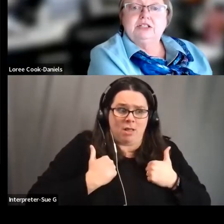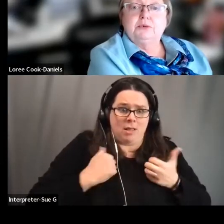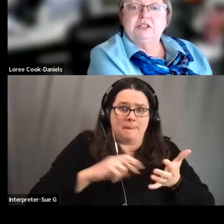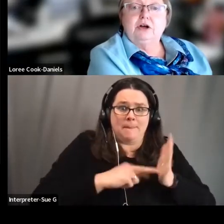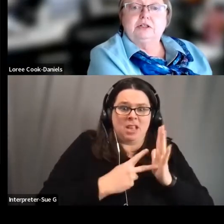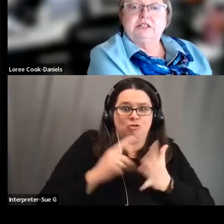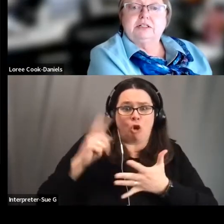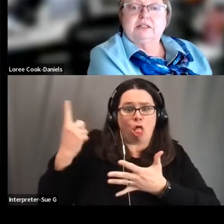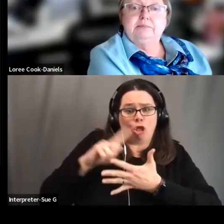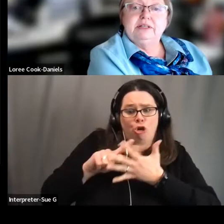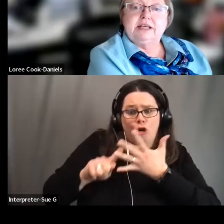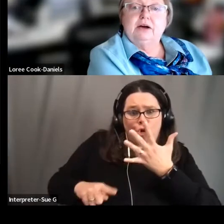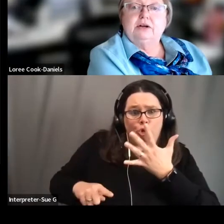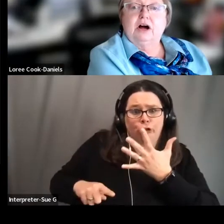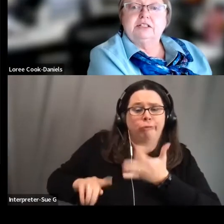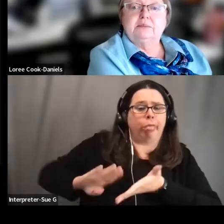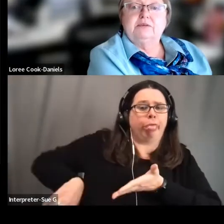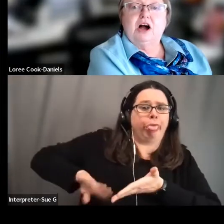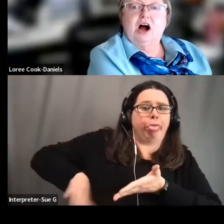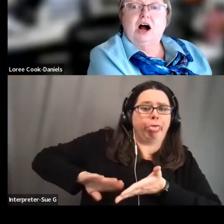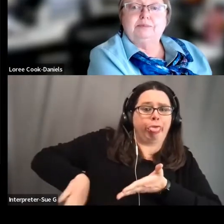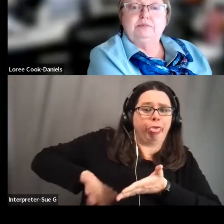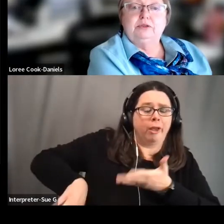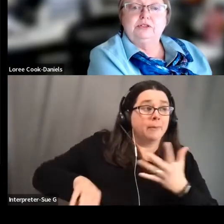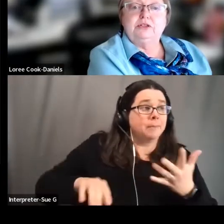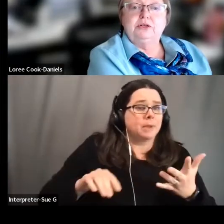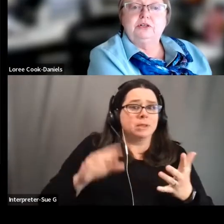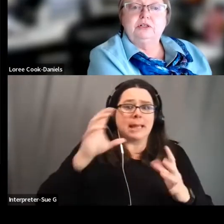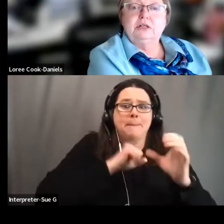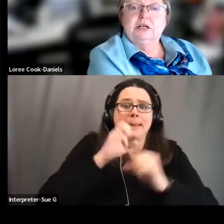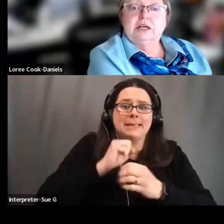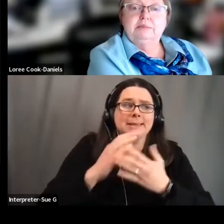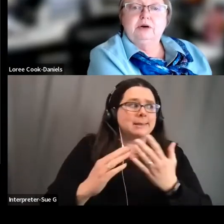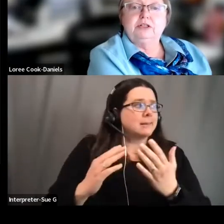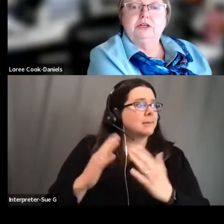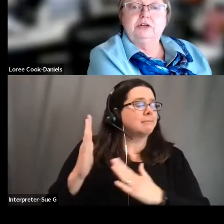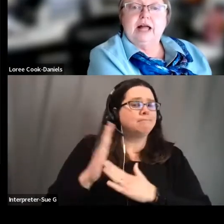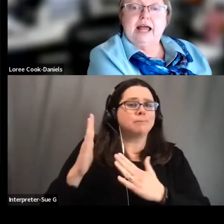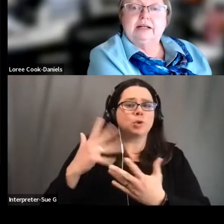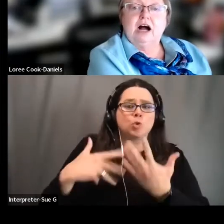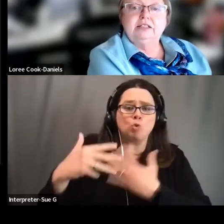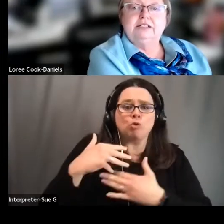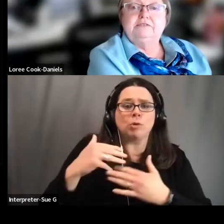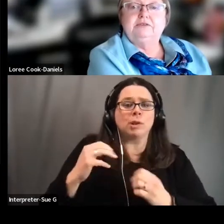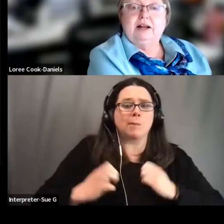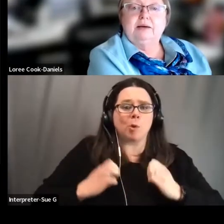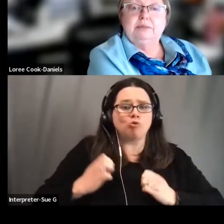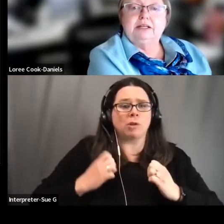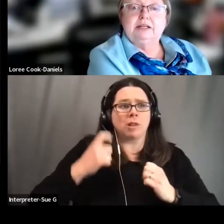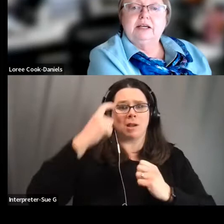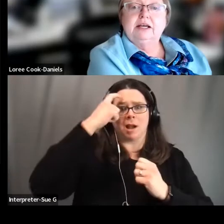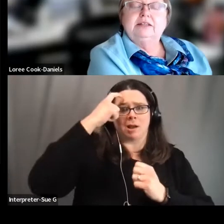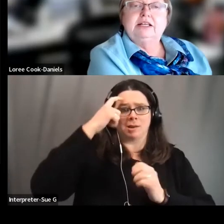As a result, they miss out on some of the optimal social, emotional and cognitive development